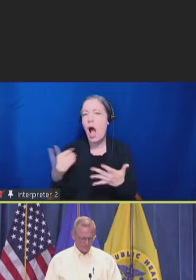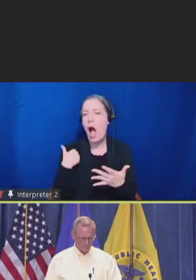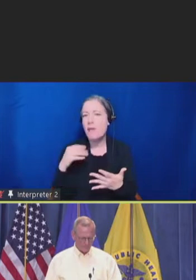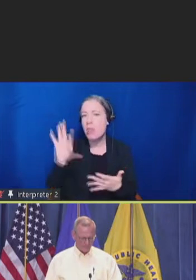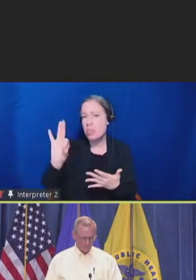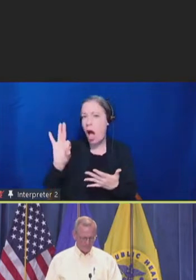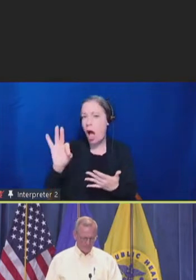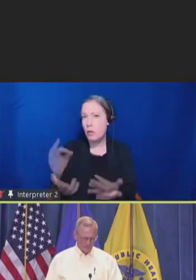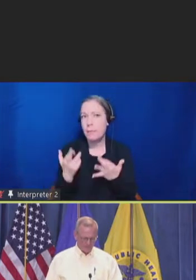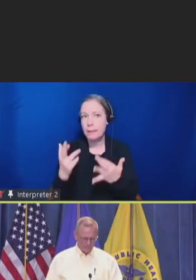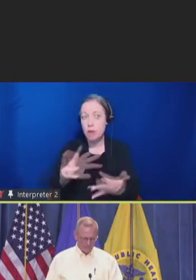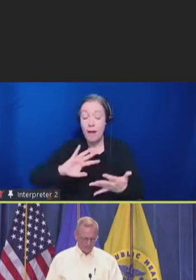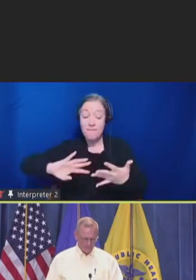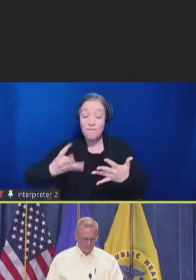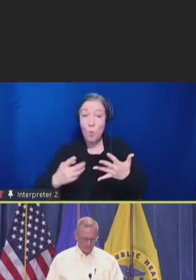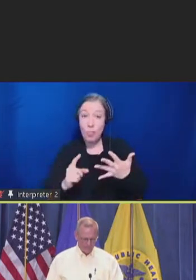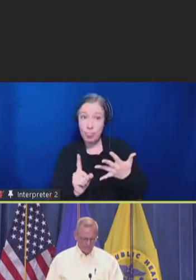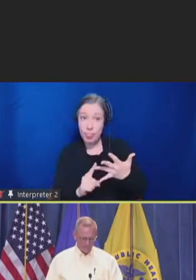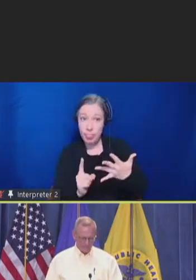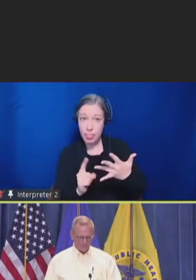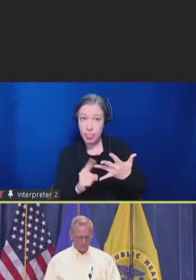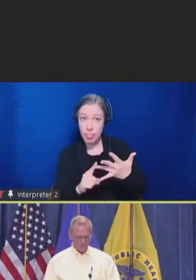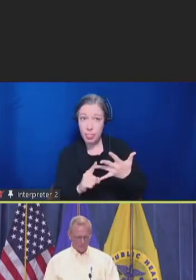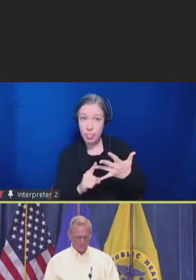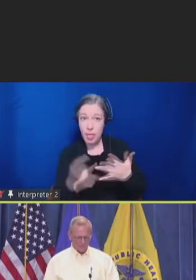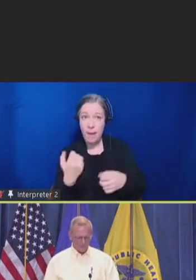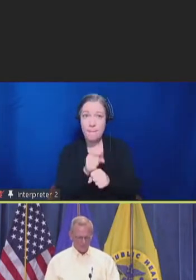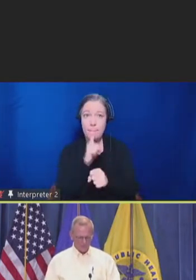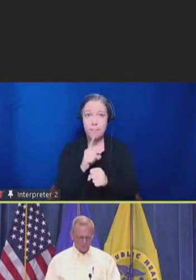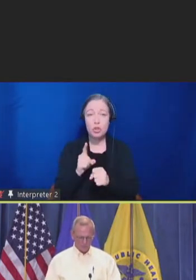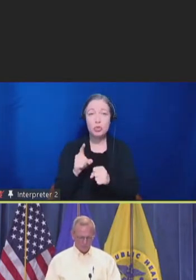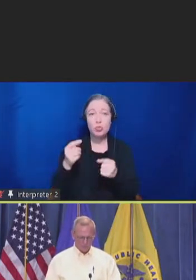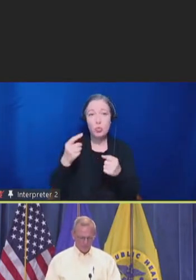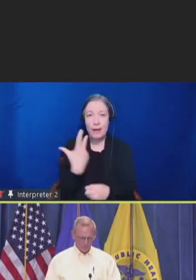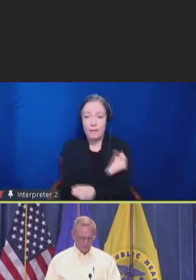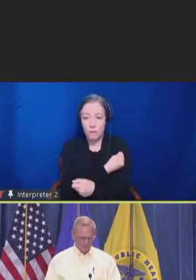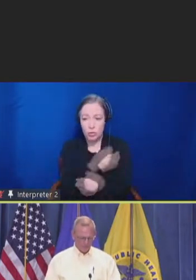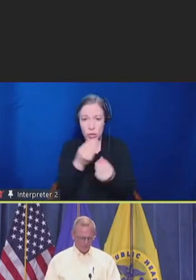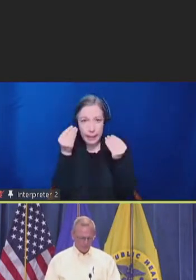The fourth is optimizing immunization information systems to improve vaccine safety.